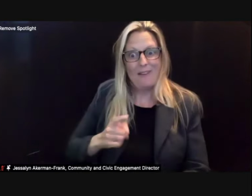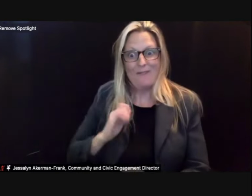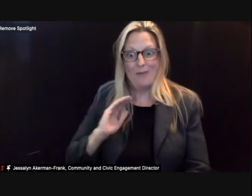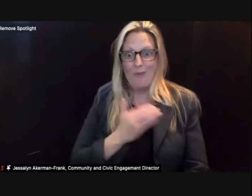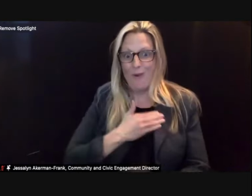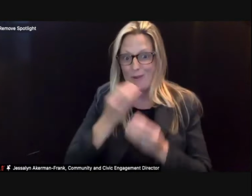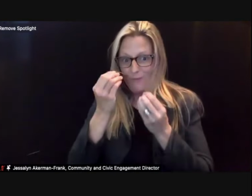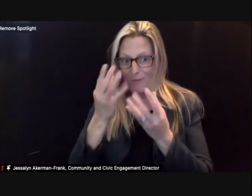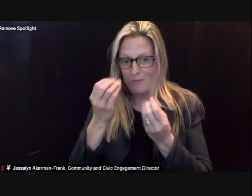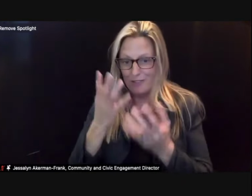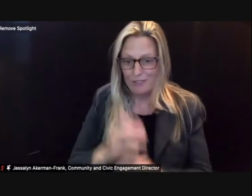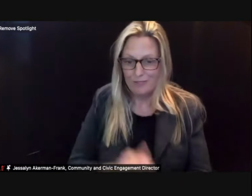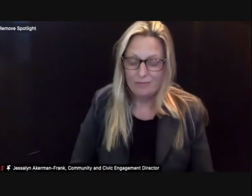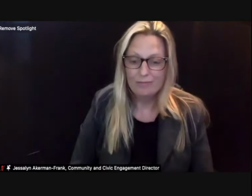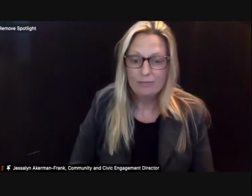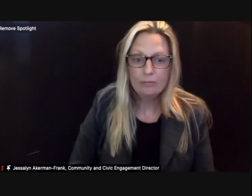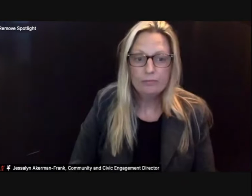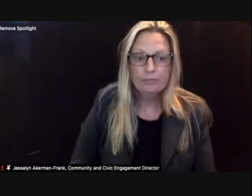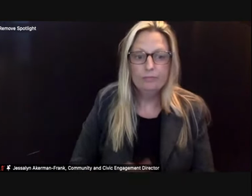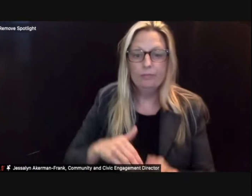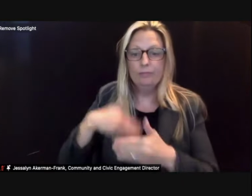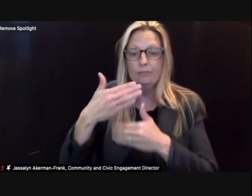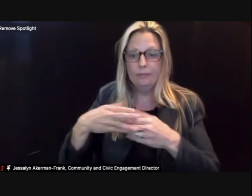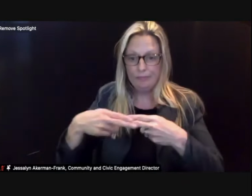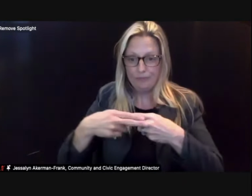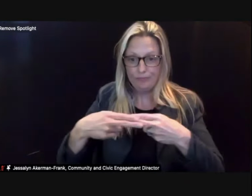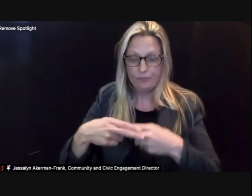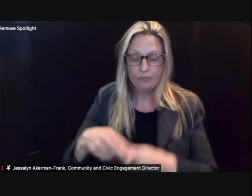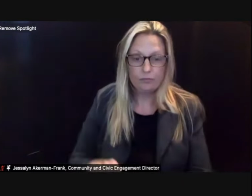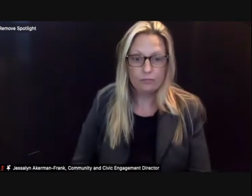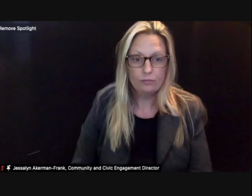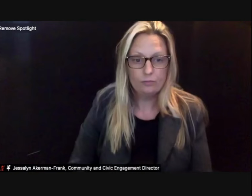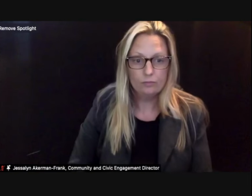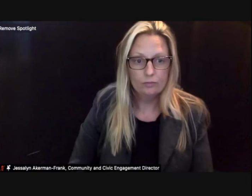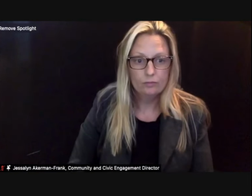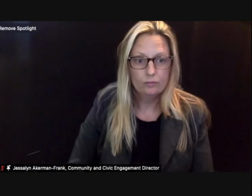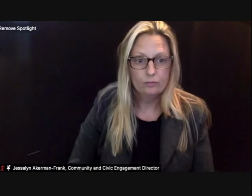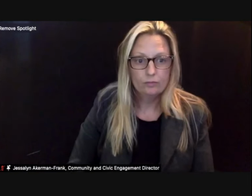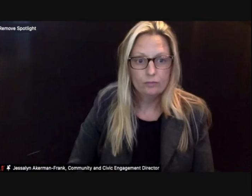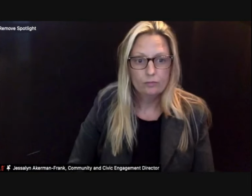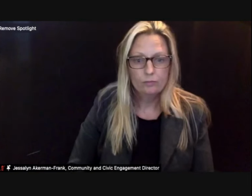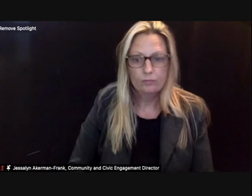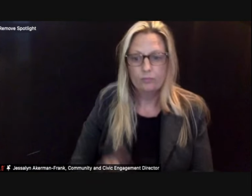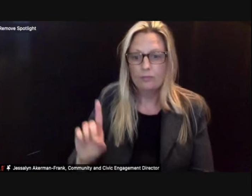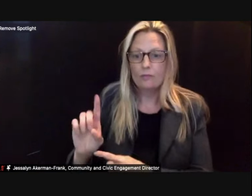benefit from our information. Next slide.